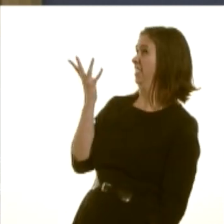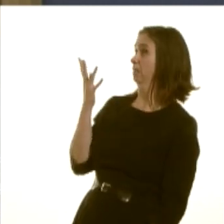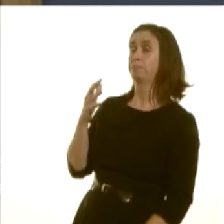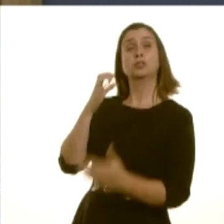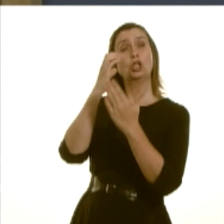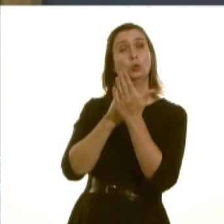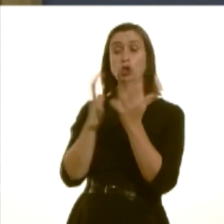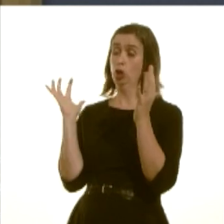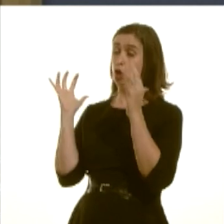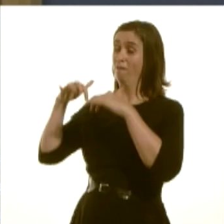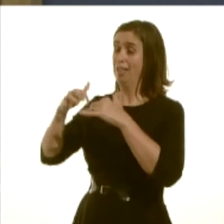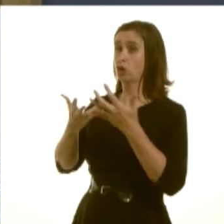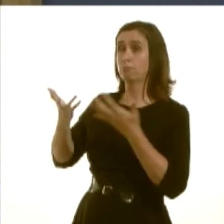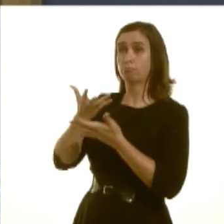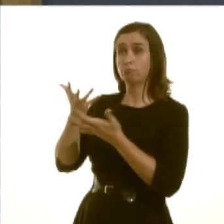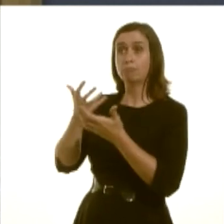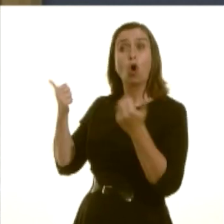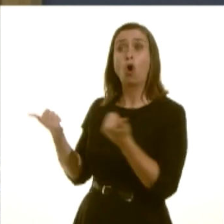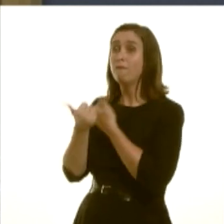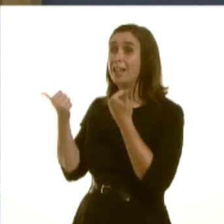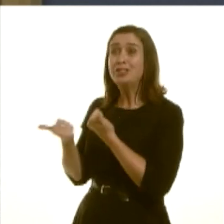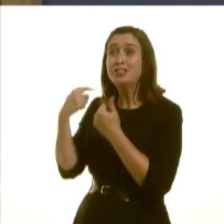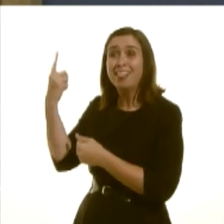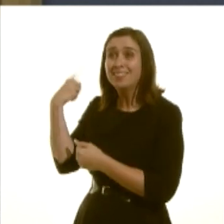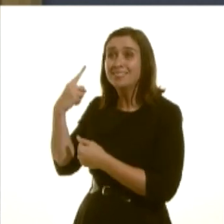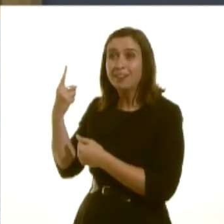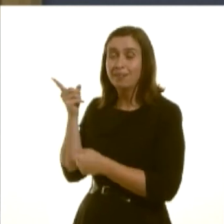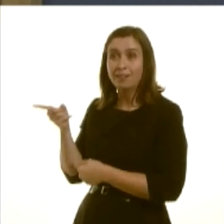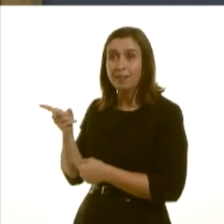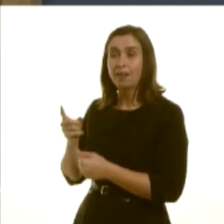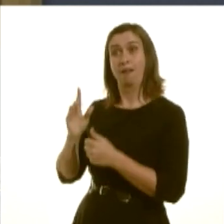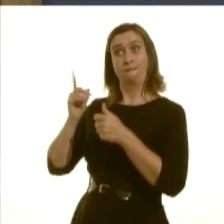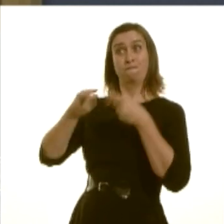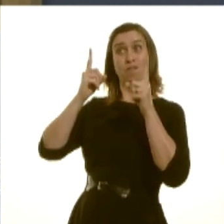convention has already been held in London and the First Minister was not even invited.